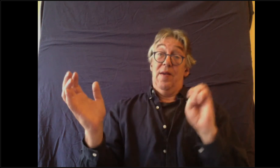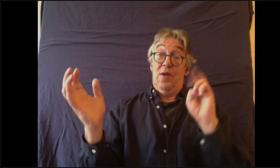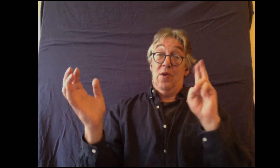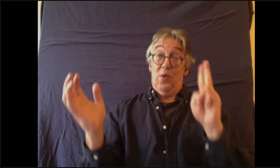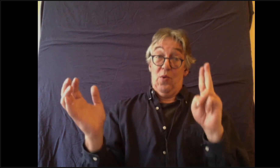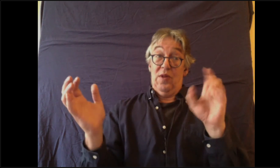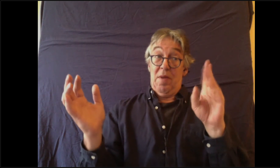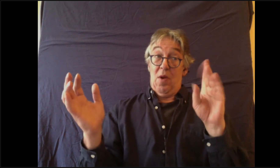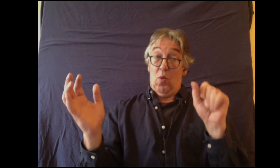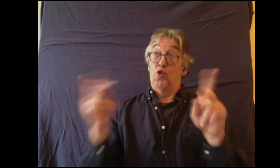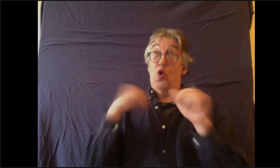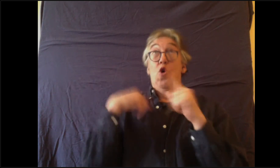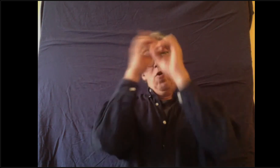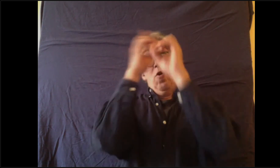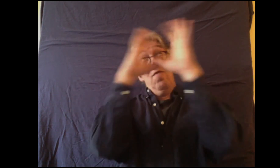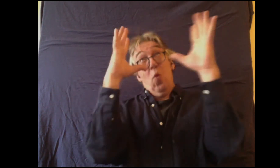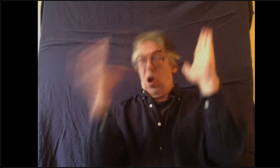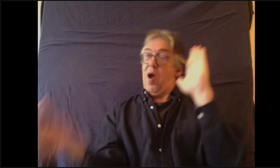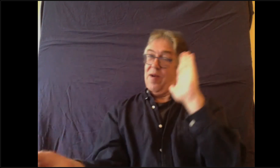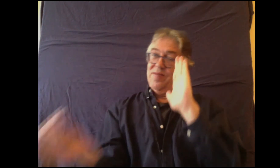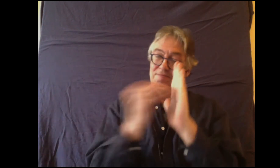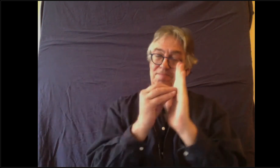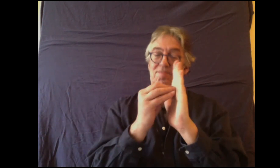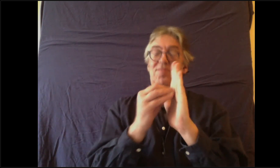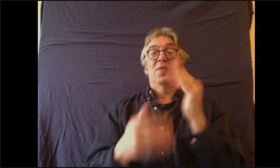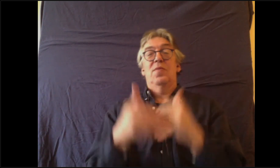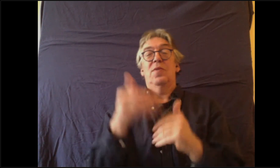Grace was referring of the fact that she met other DPOs.